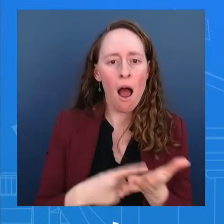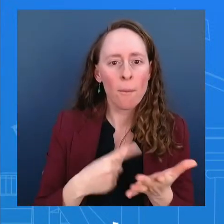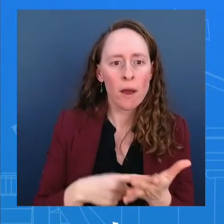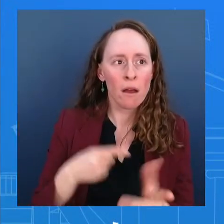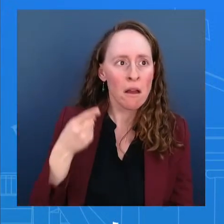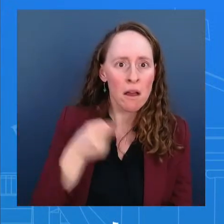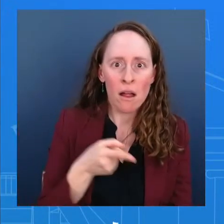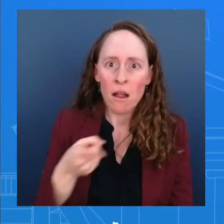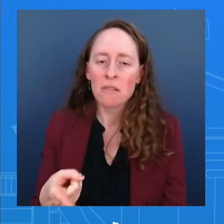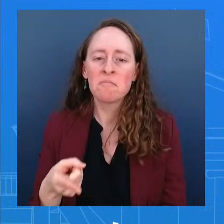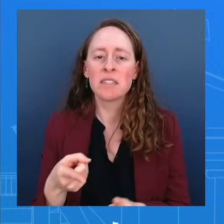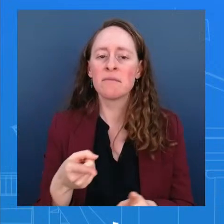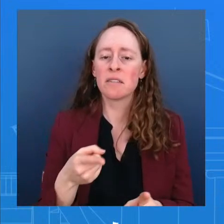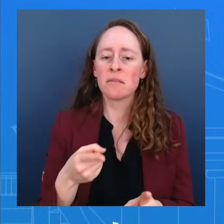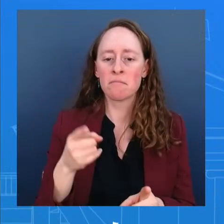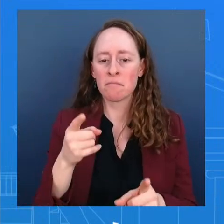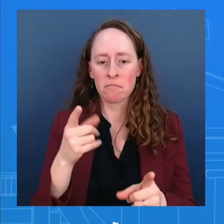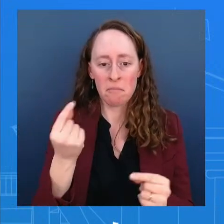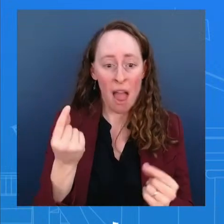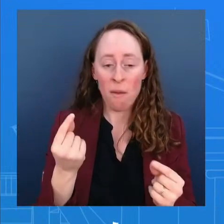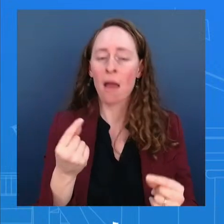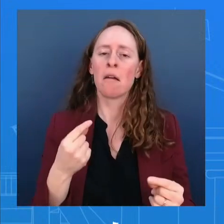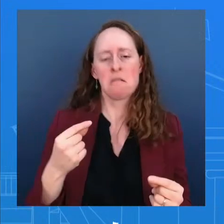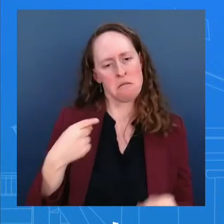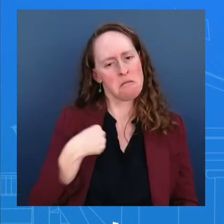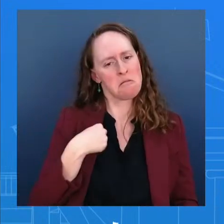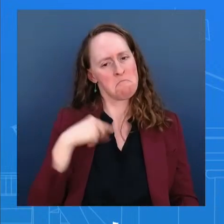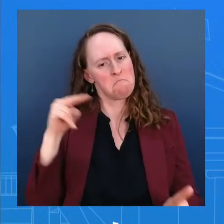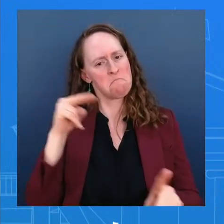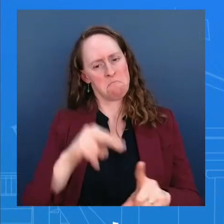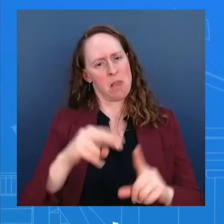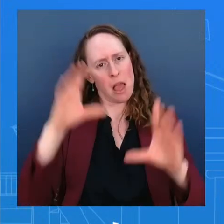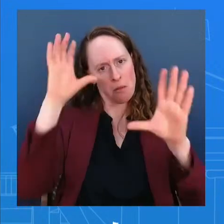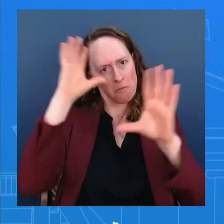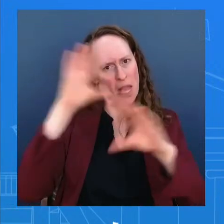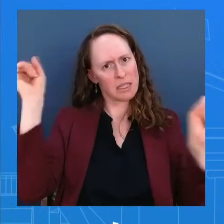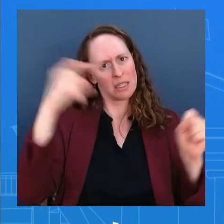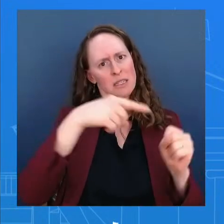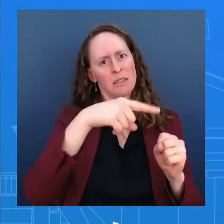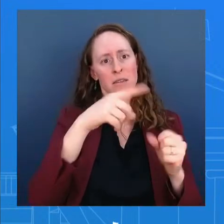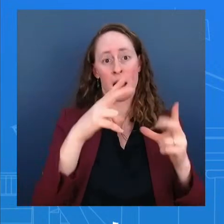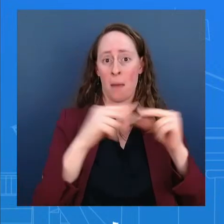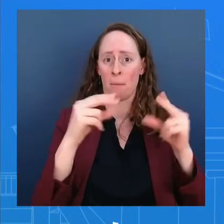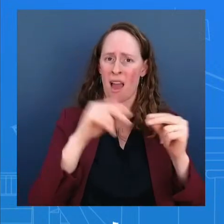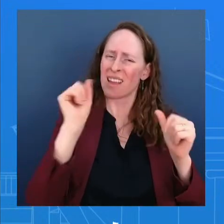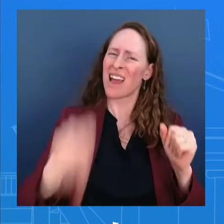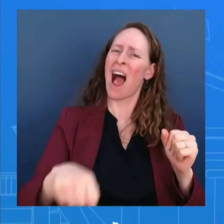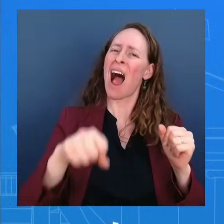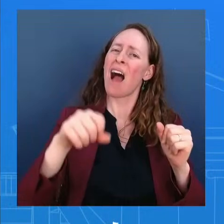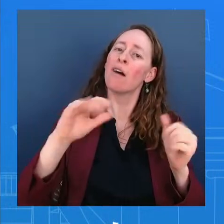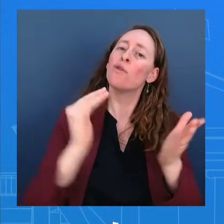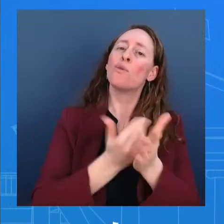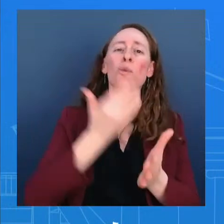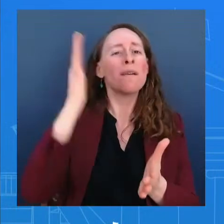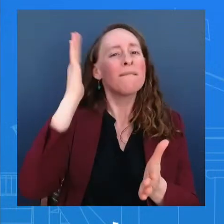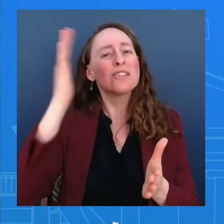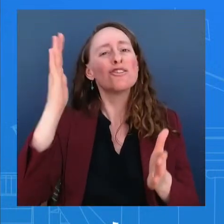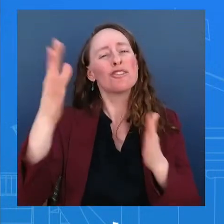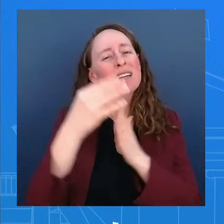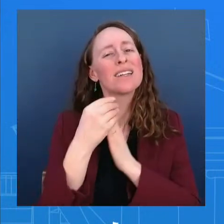President Aoun can steward a new chapter for Lebanon, and he’s making his selections of who will be a good partner for him in that regard.